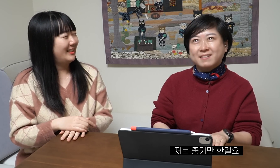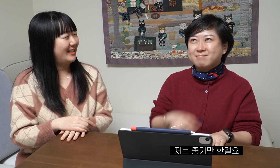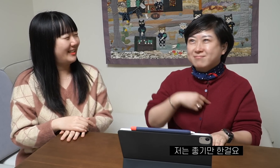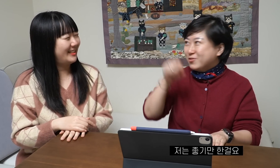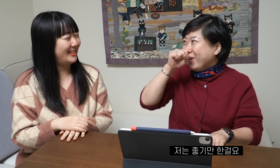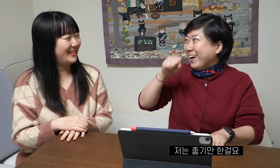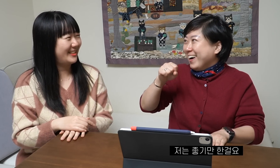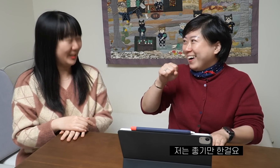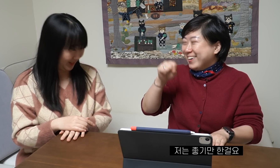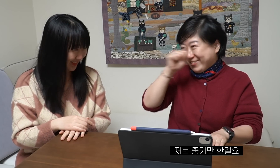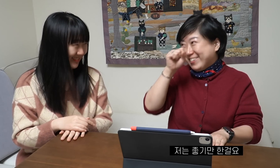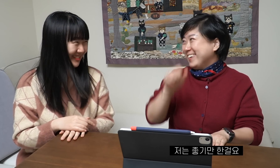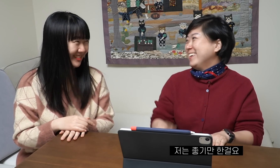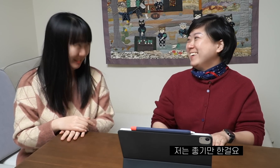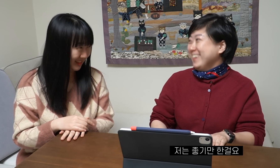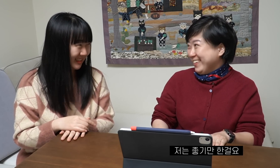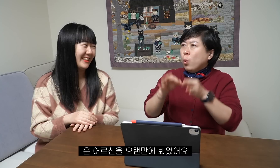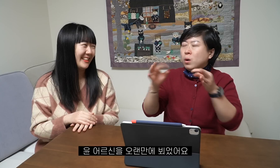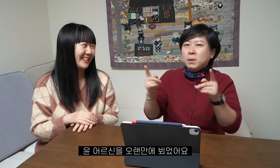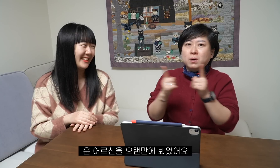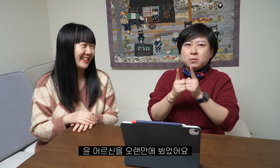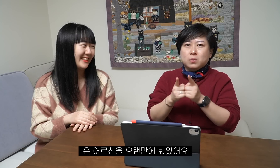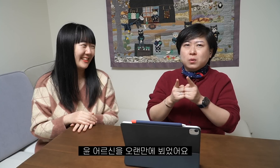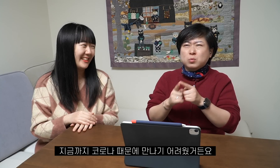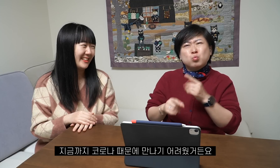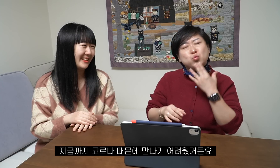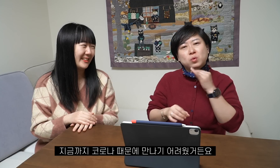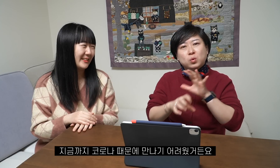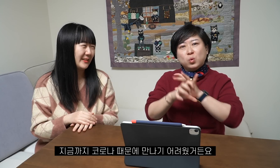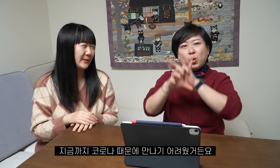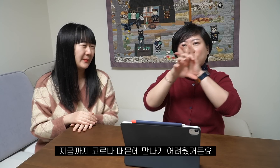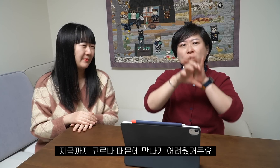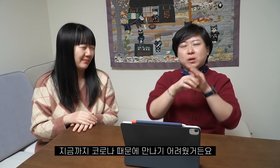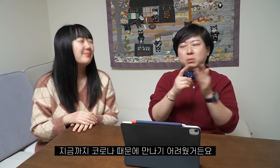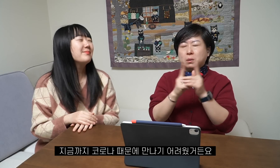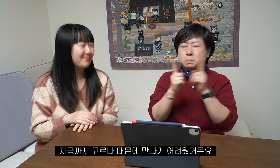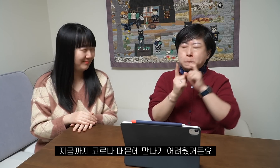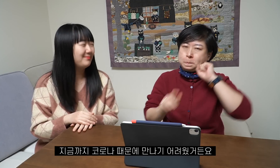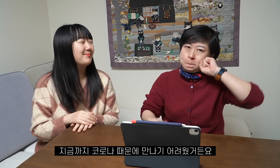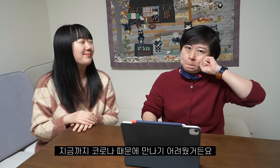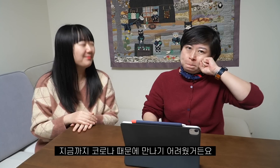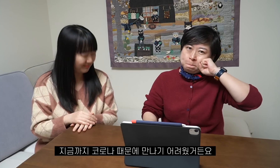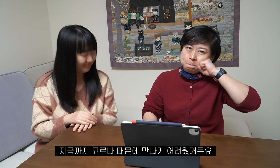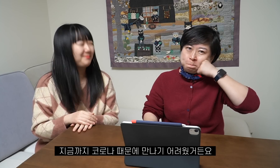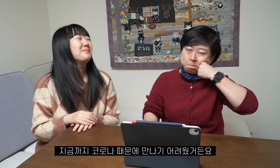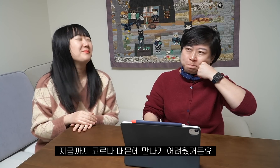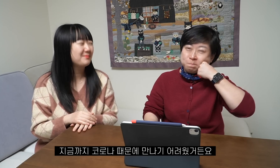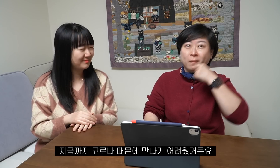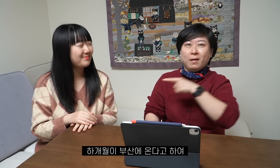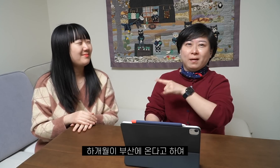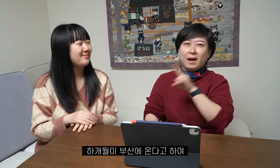I just liked it. I haven't seen the old man in a long time. Until now, it was difficult to meet because of covid.